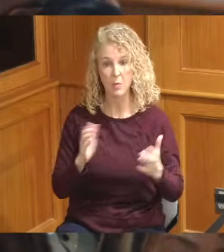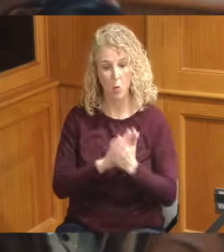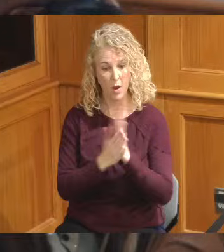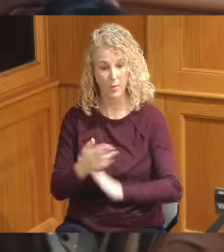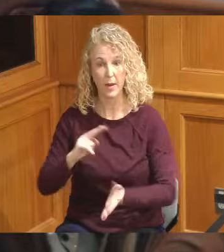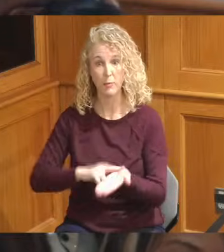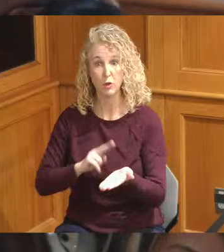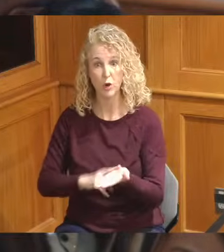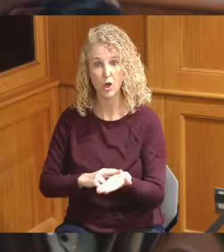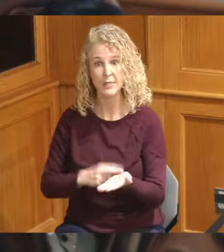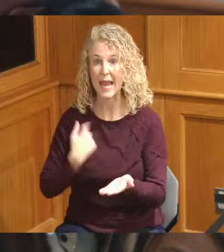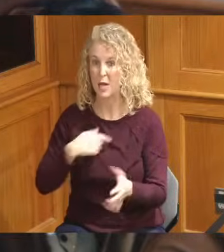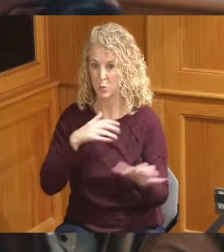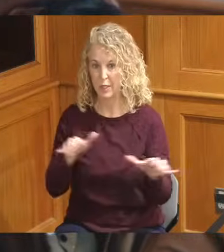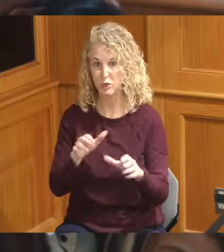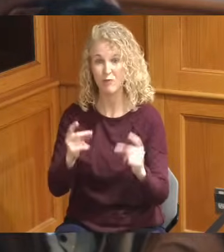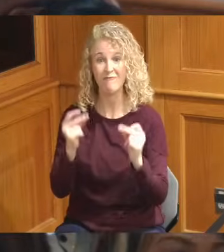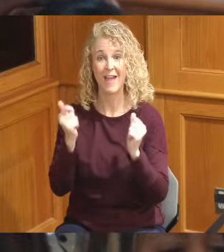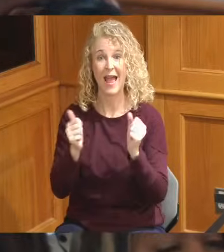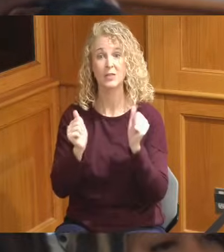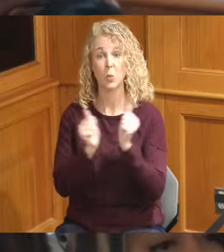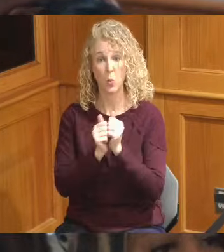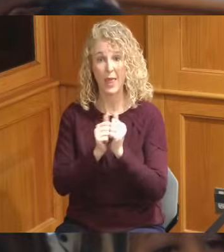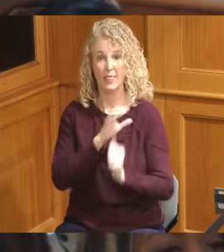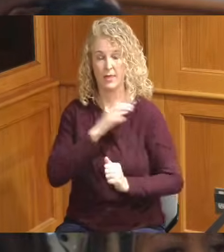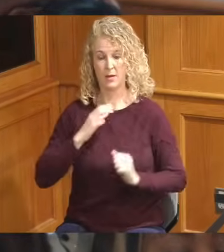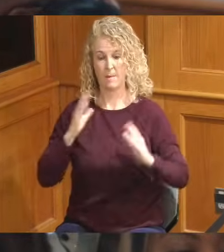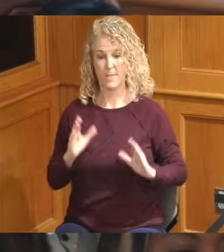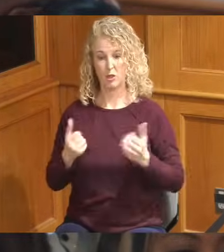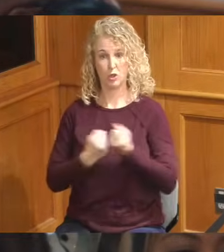and we will do it quickly with the support of the Commission and make sure that that need